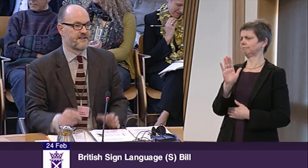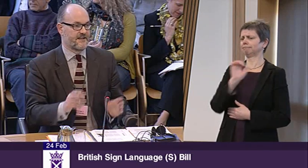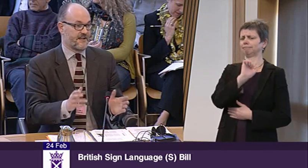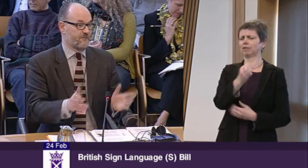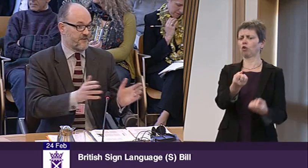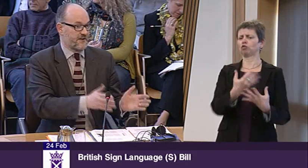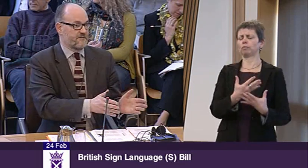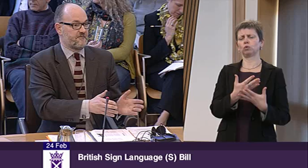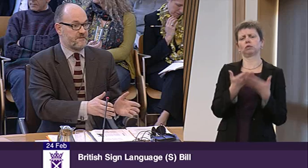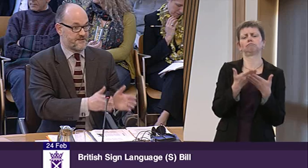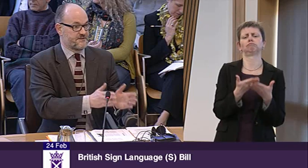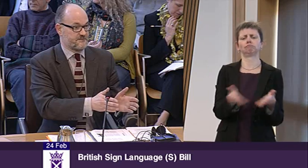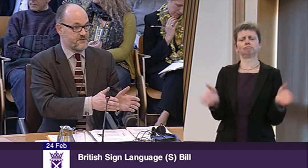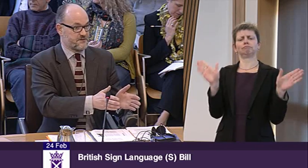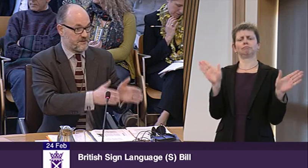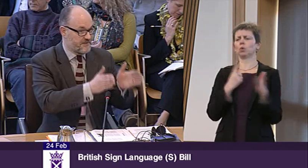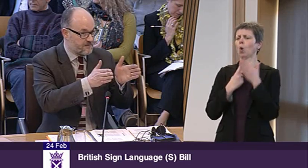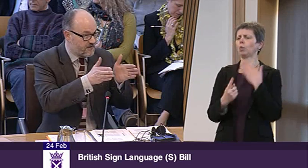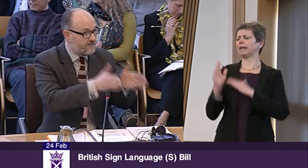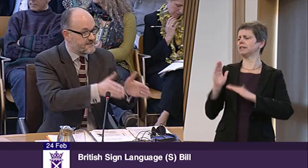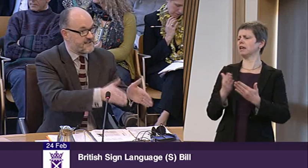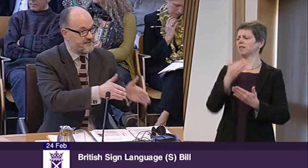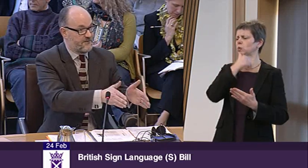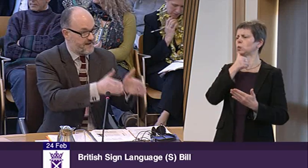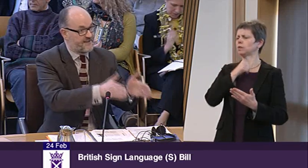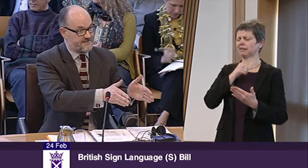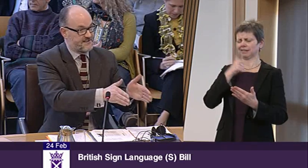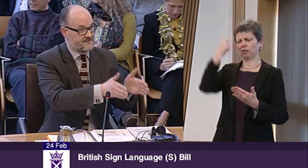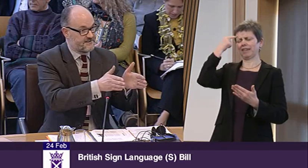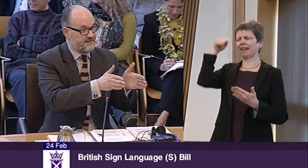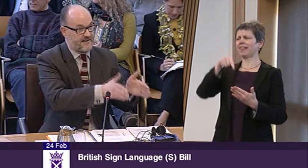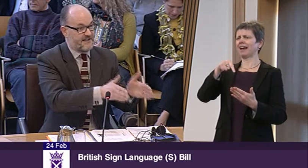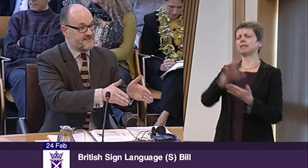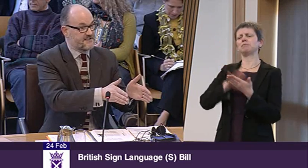users. If we think of deaf people as service users only, we are fixating on the access